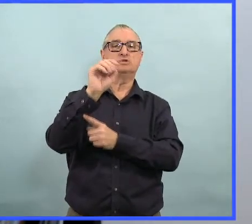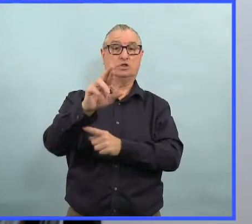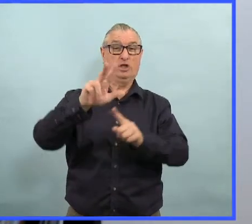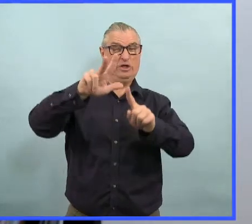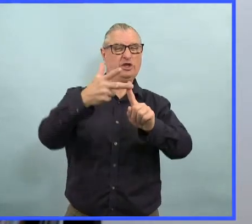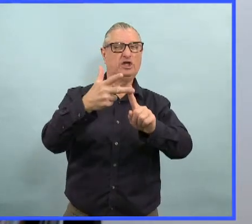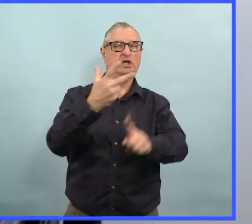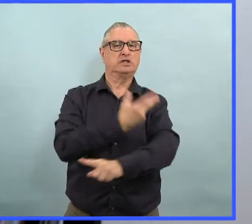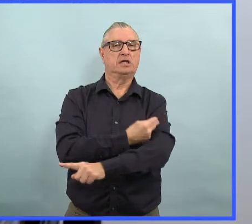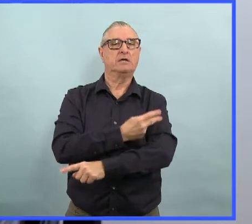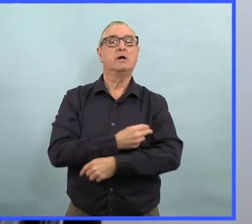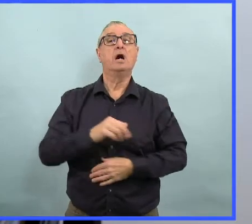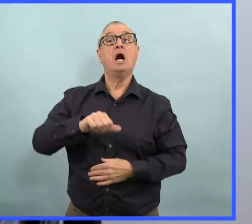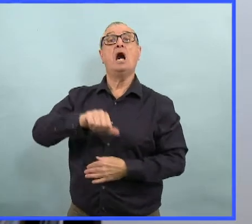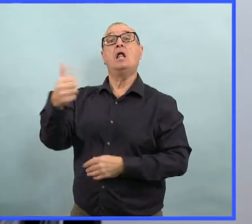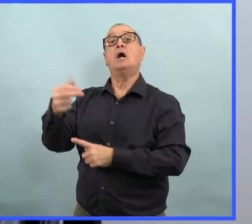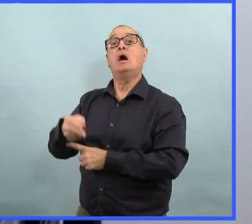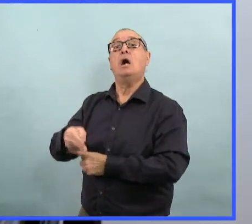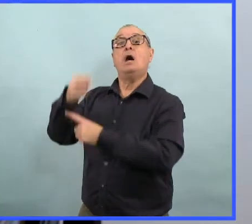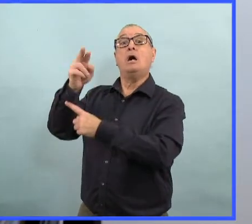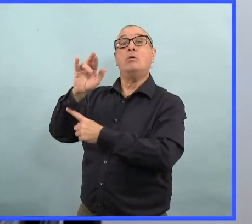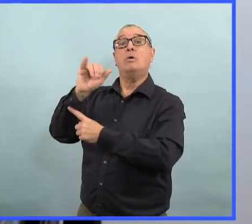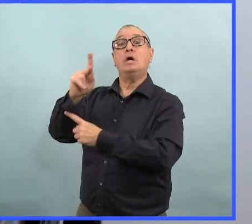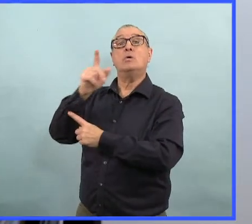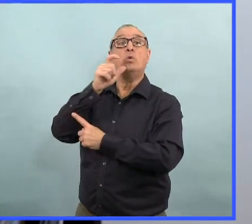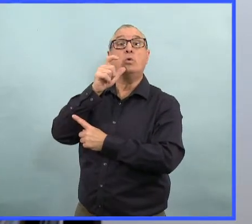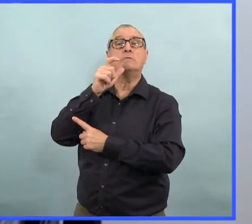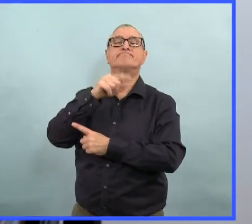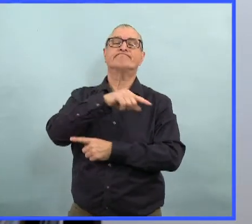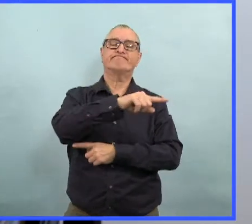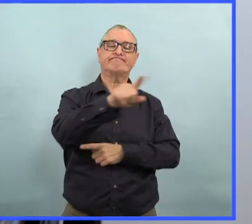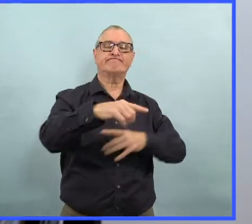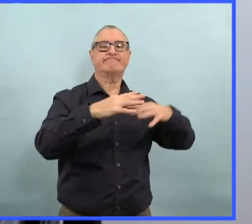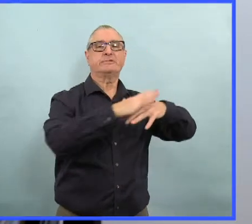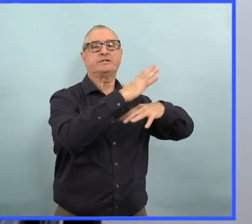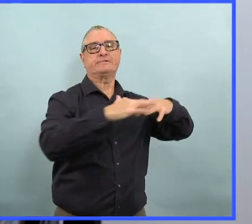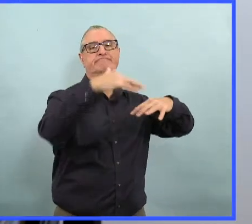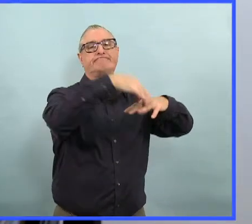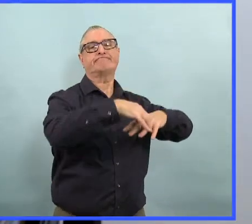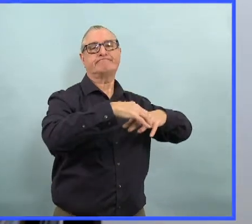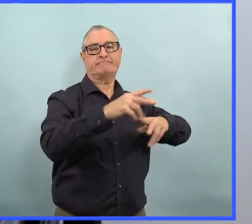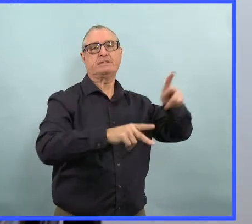and those who are moderately to severely immunocompromised a complete listing of